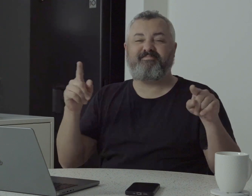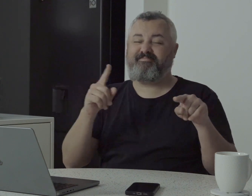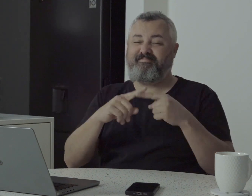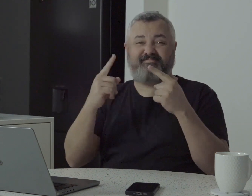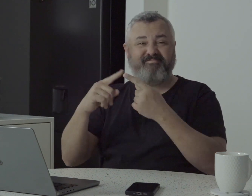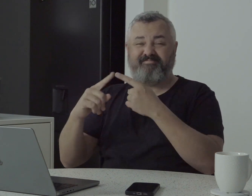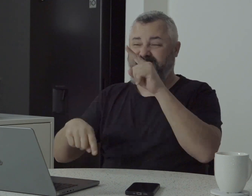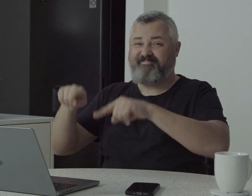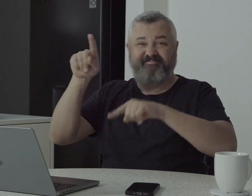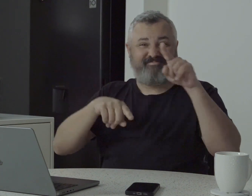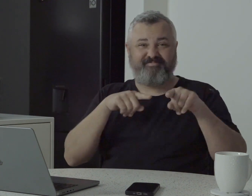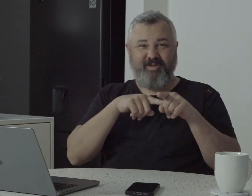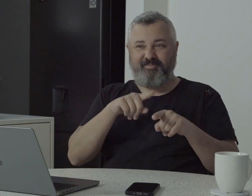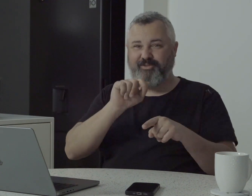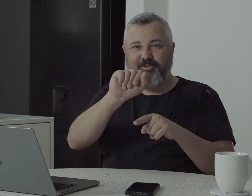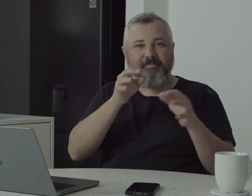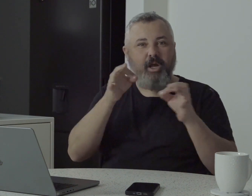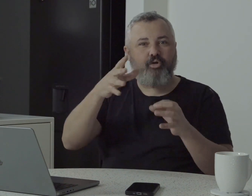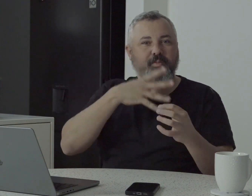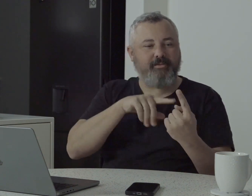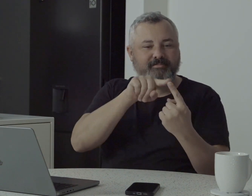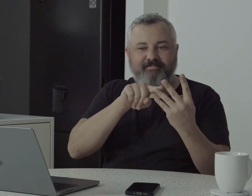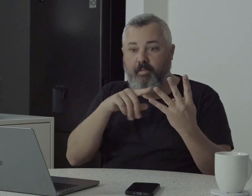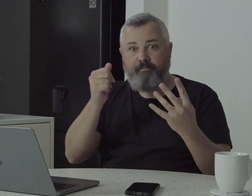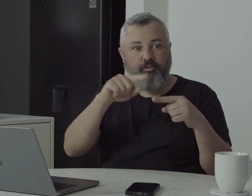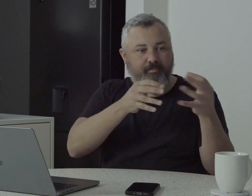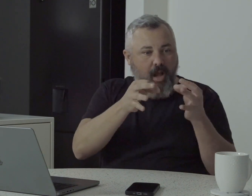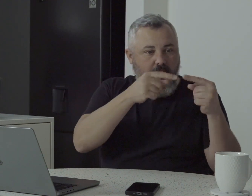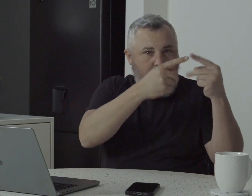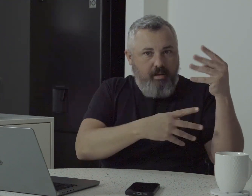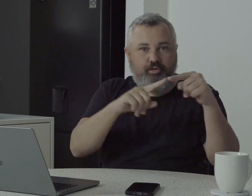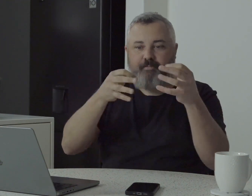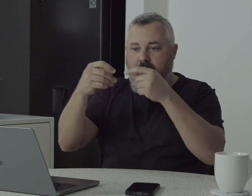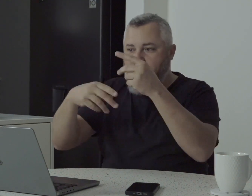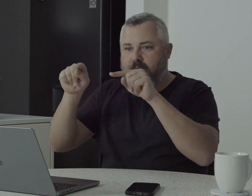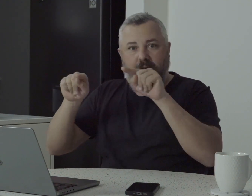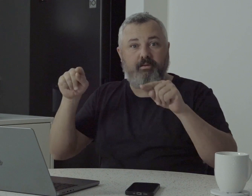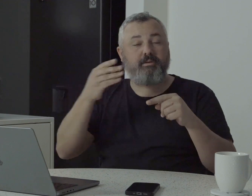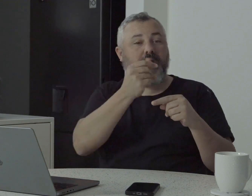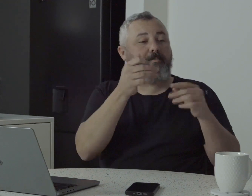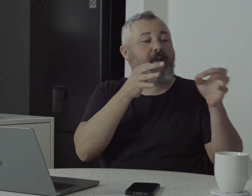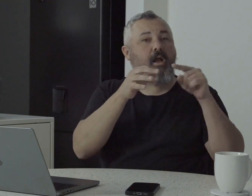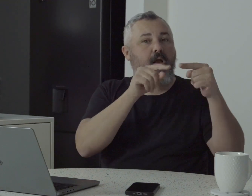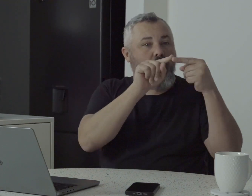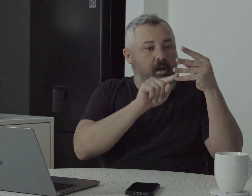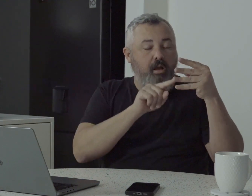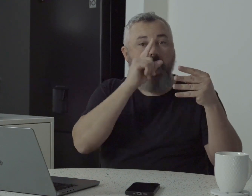the special features then granted. The cost for streaming services does vary depending on the type of plan and feature you're wanting.